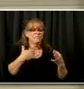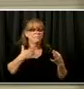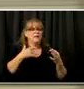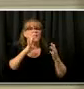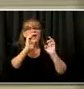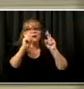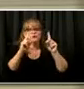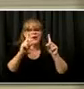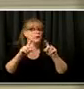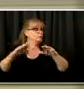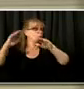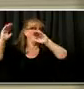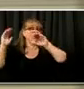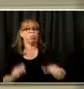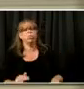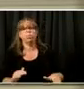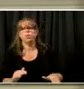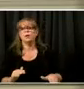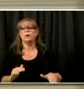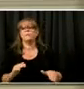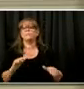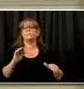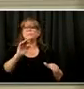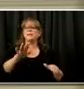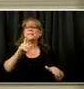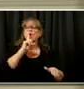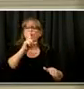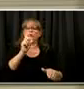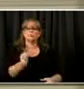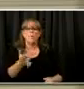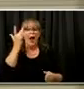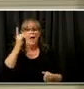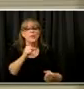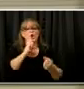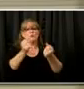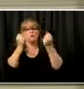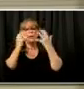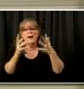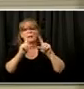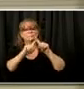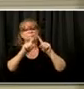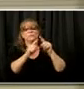many expectations to all the kids and parents in colorado i want to emphasize that sometimes